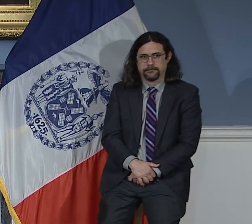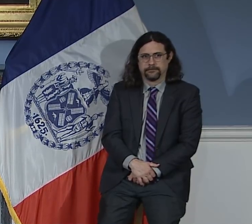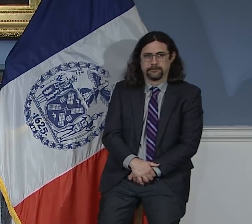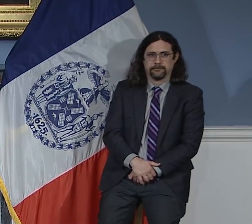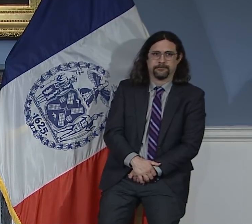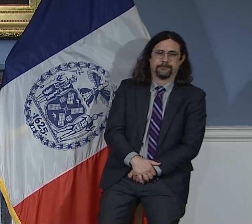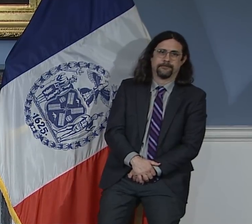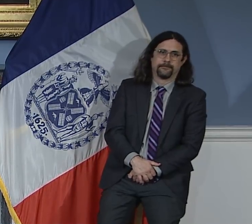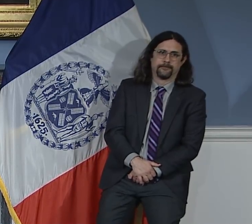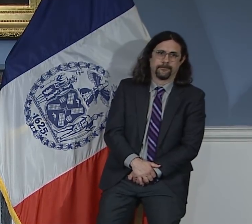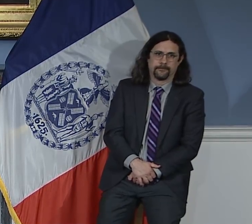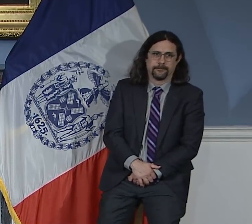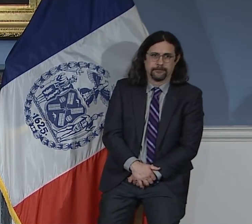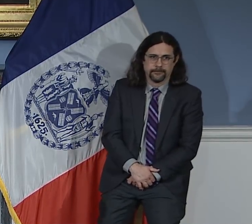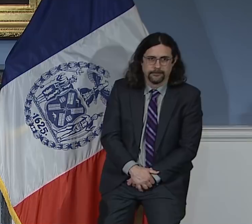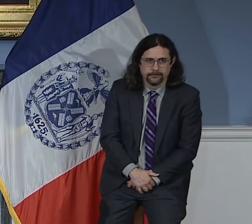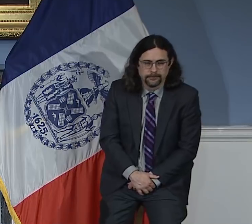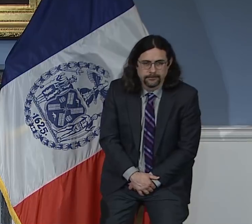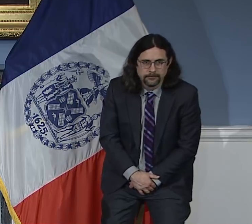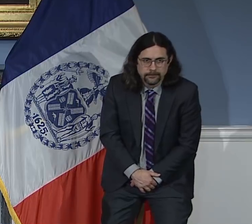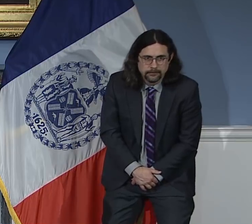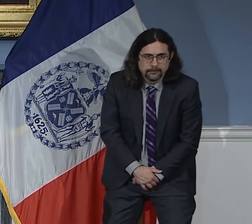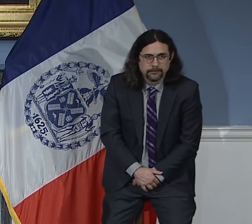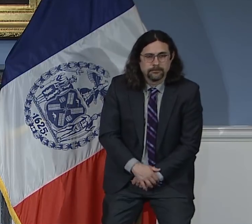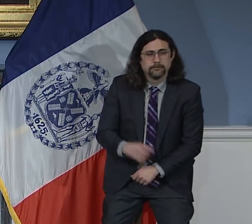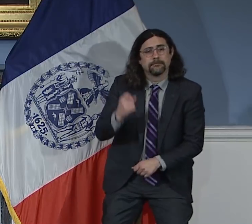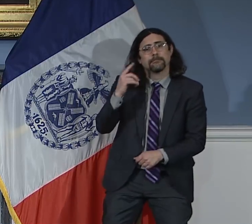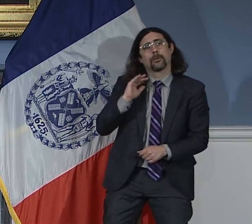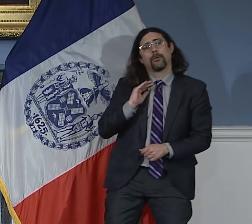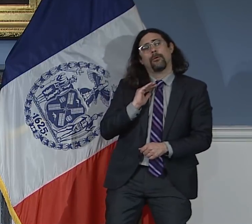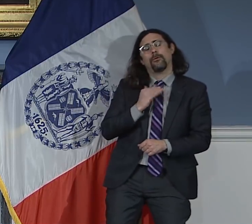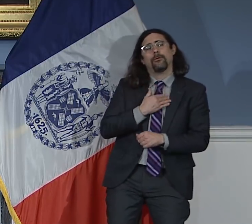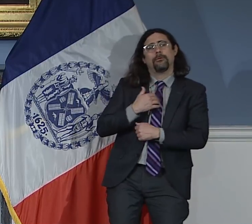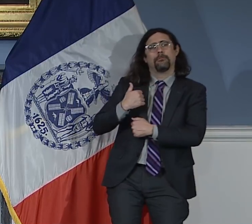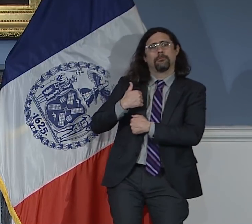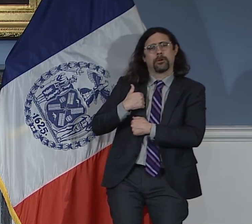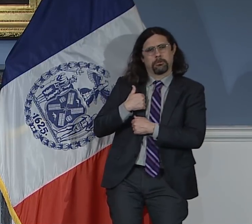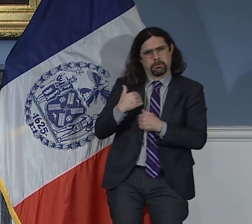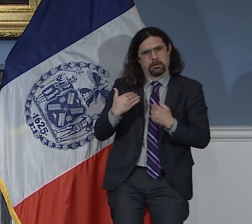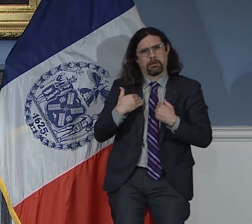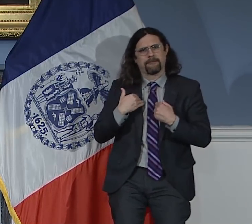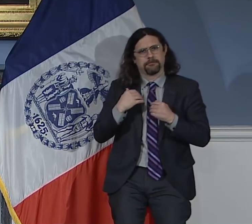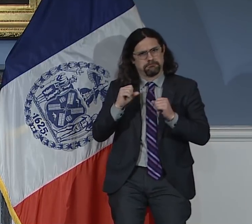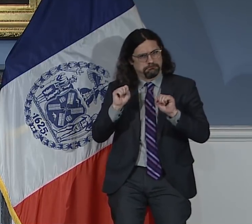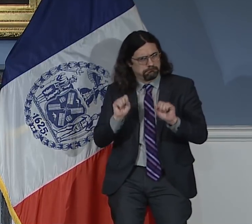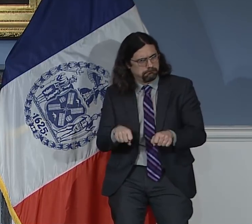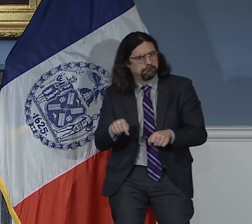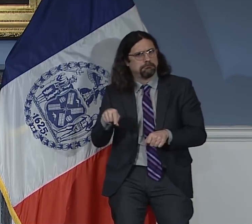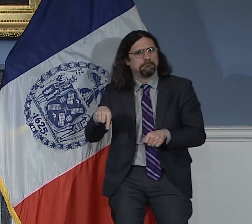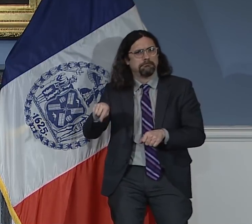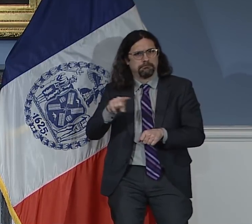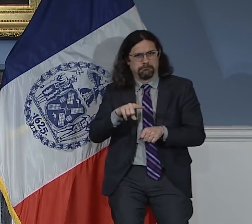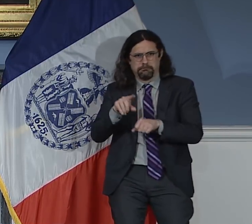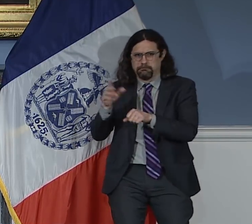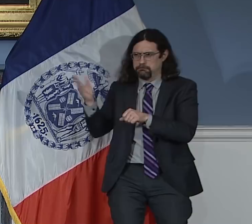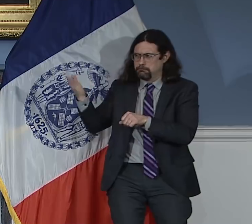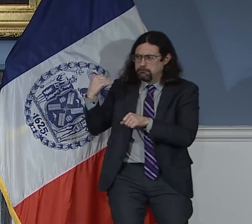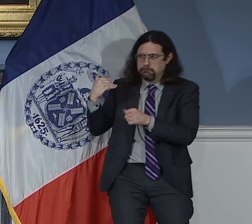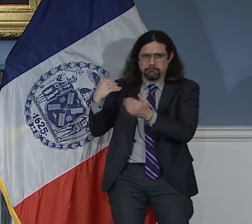CAPACITY, OUR MILITARY HAS THE ABILITY TO BRING EXCEPTIONAL MEDIALC RPESNONEL